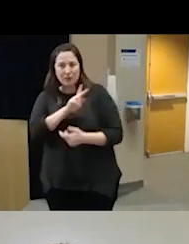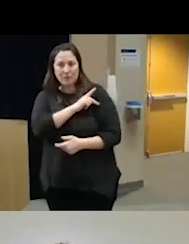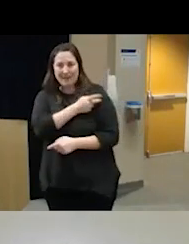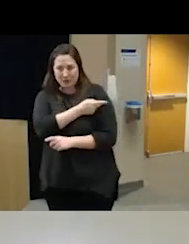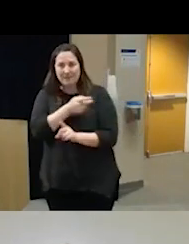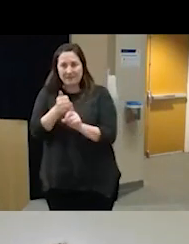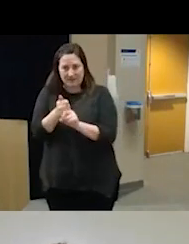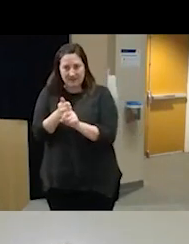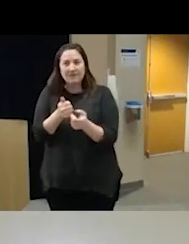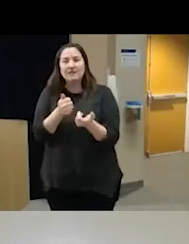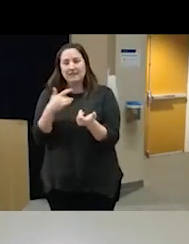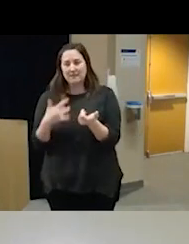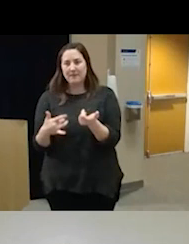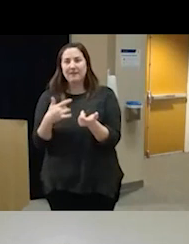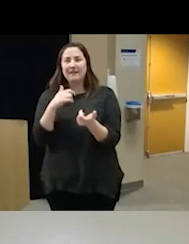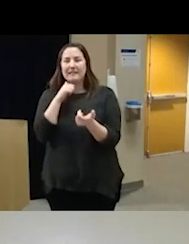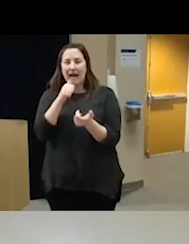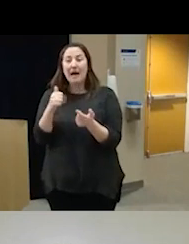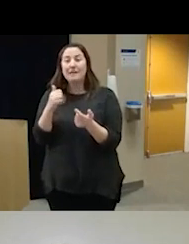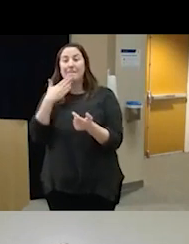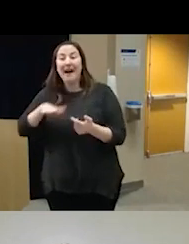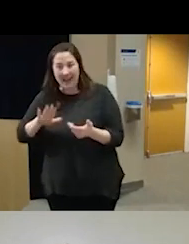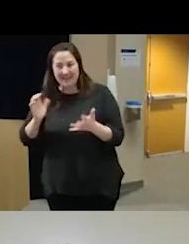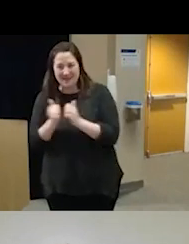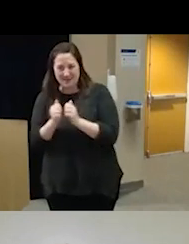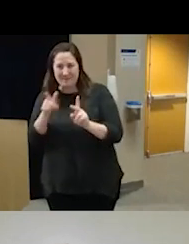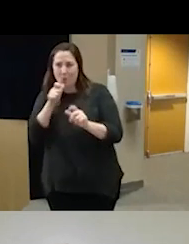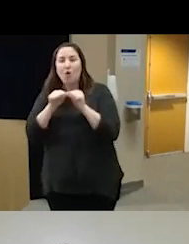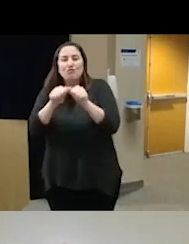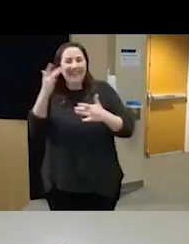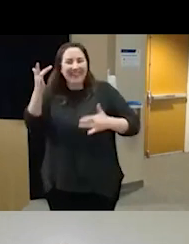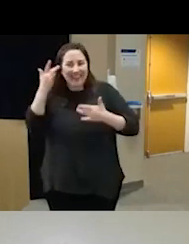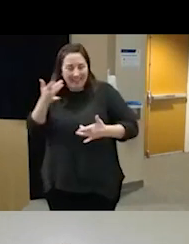not as worse off as people were chronically ill. and who have